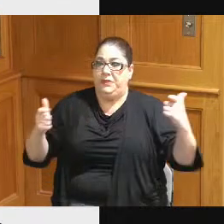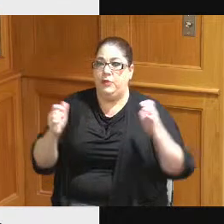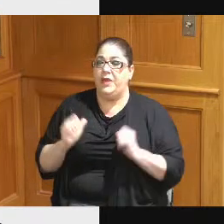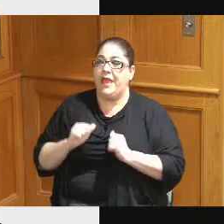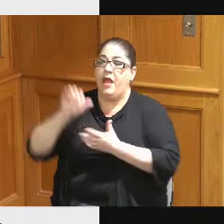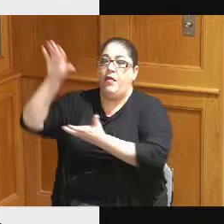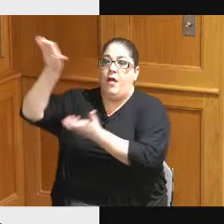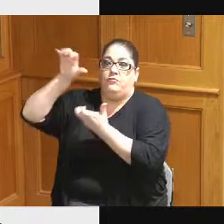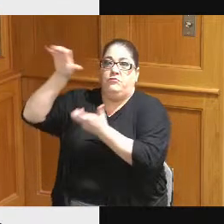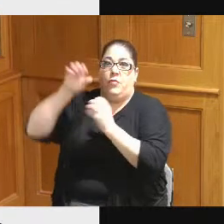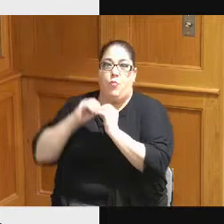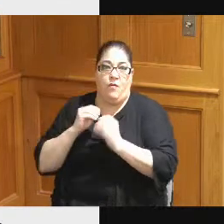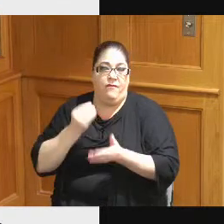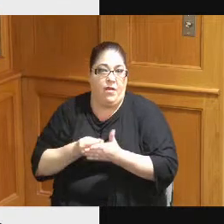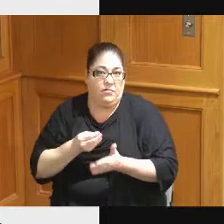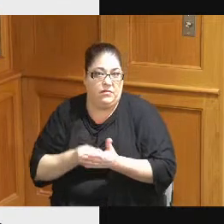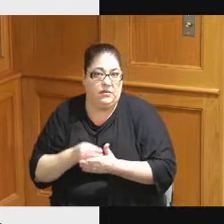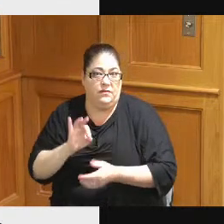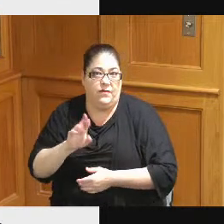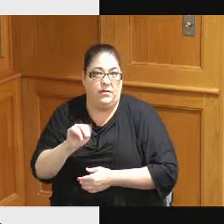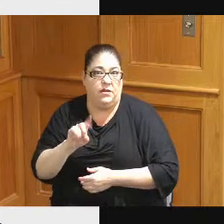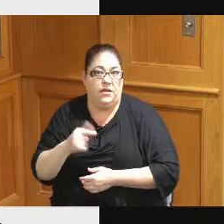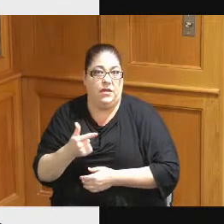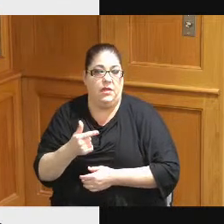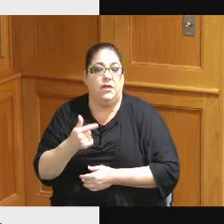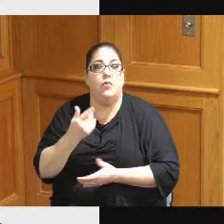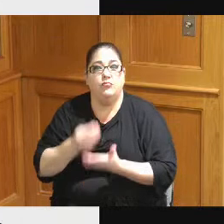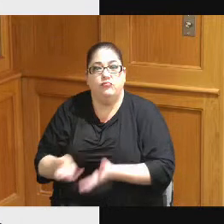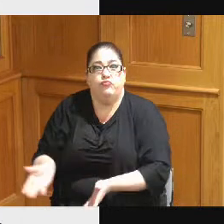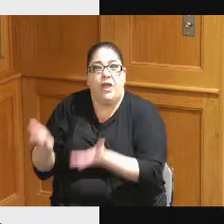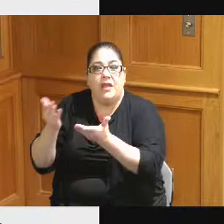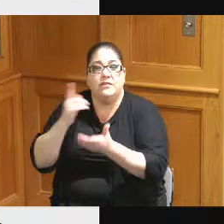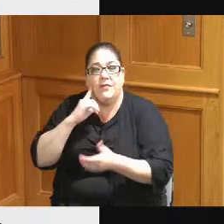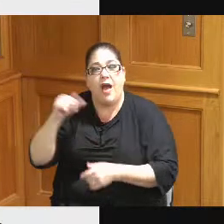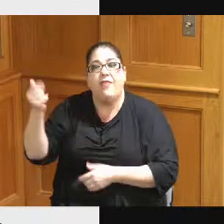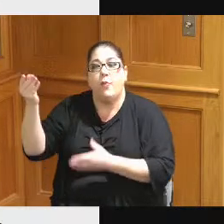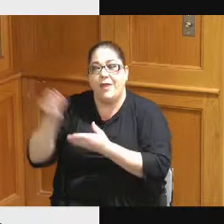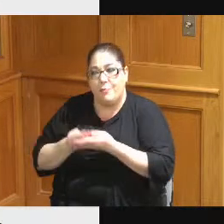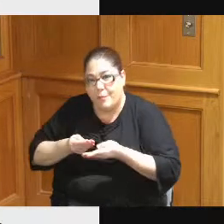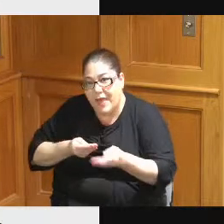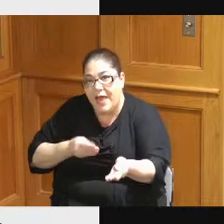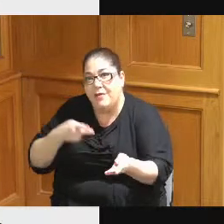is a big part of what we do is Raising additional money that we pass through to our partner agencies